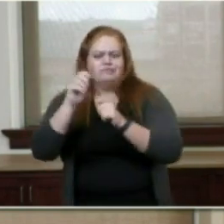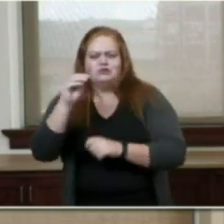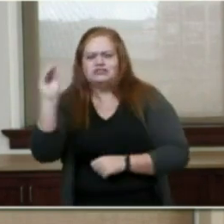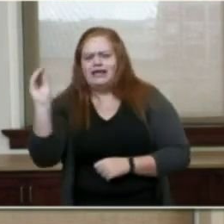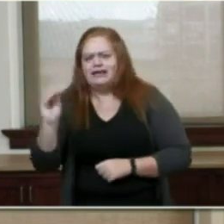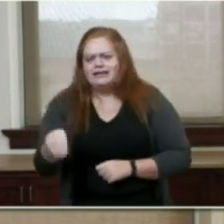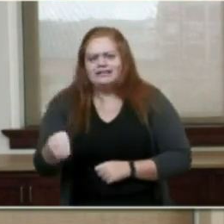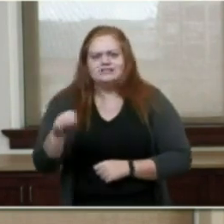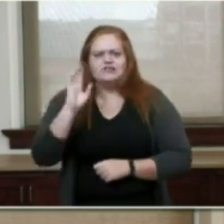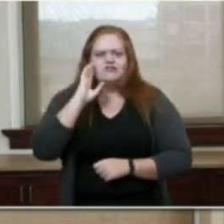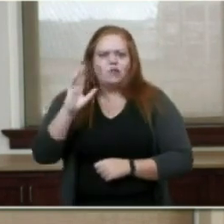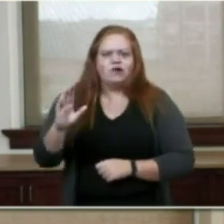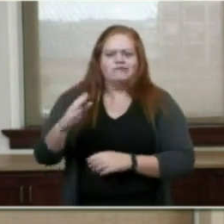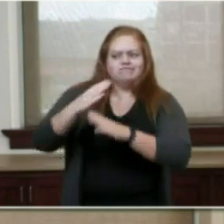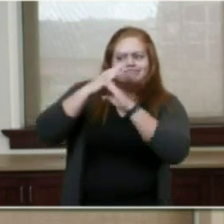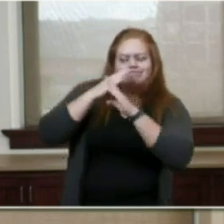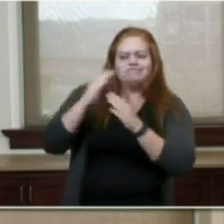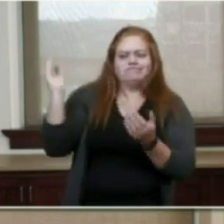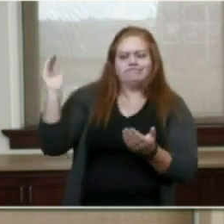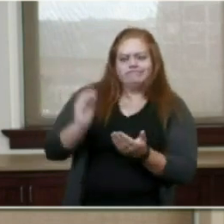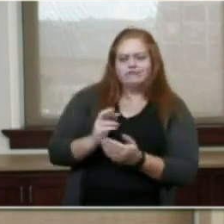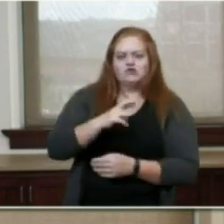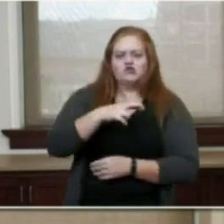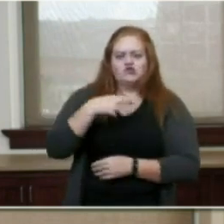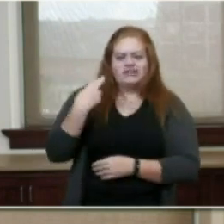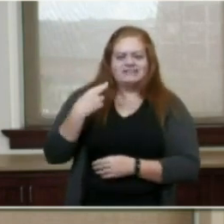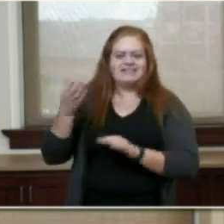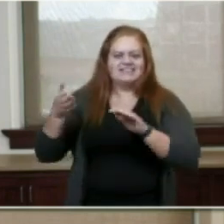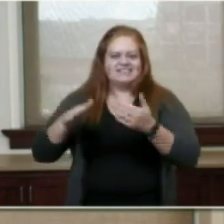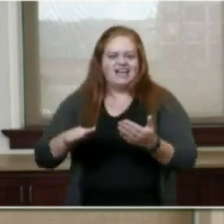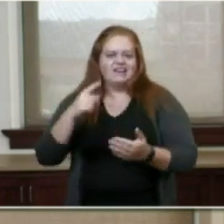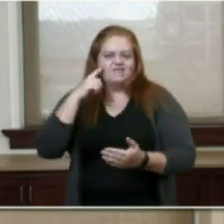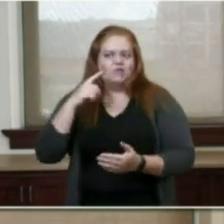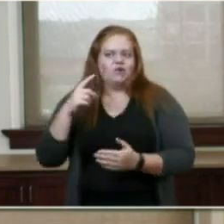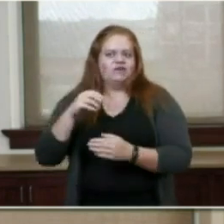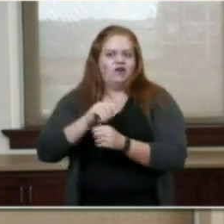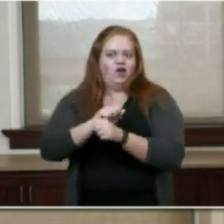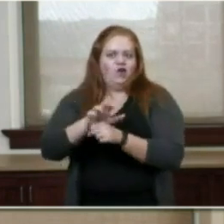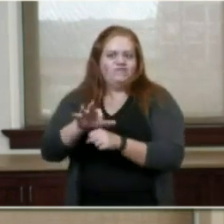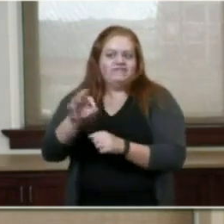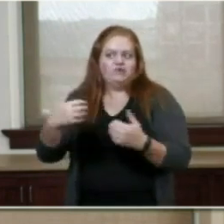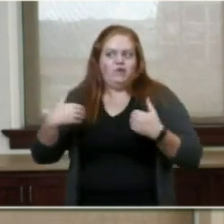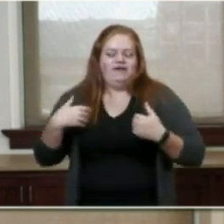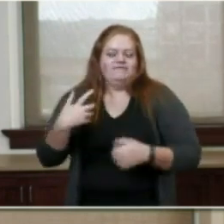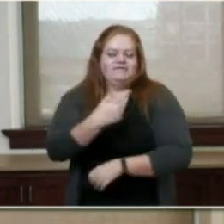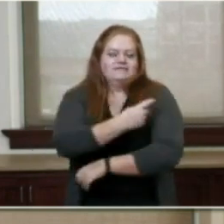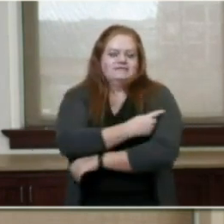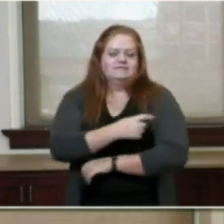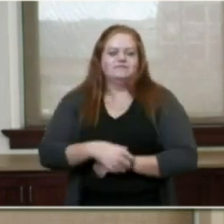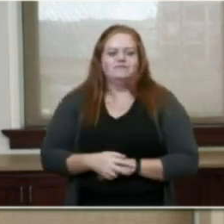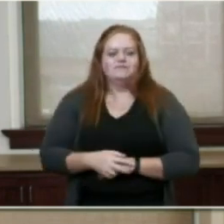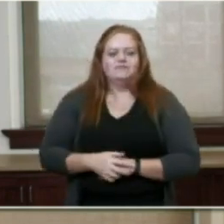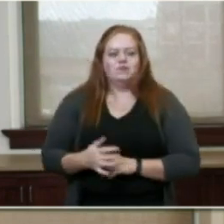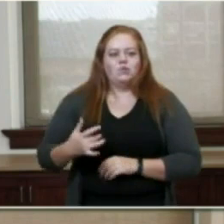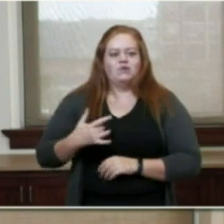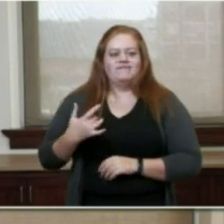to dealing with the severity and fatalities and those type of things. Um it's almost like these dangers are going to come. And I know I've used